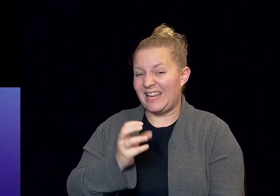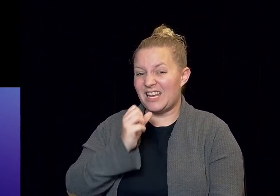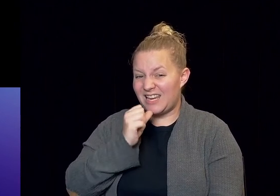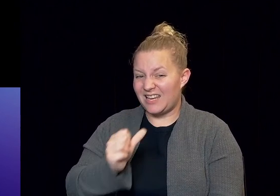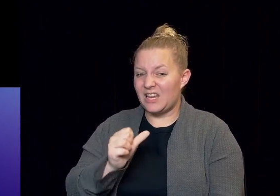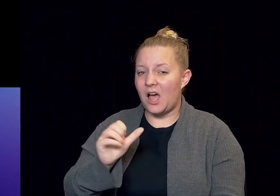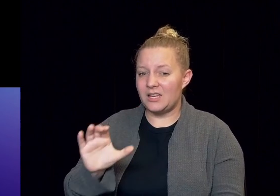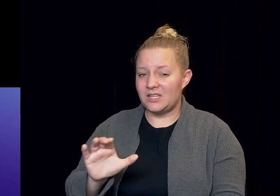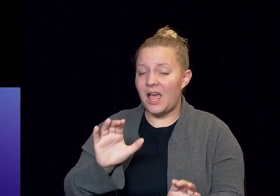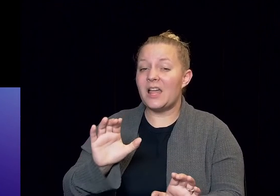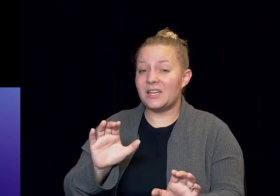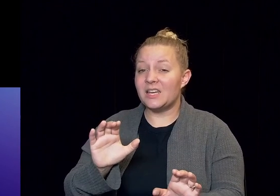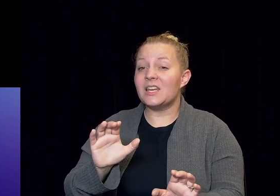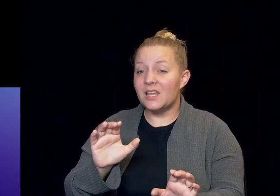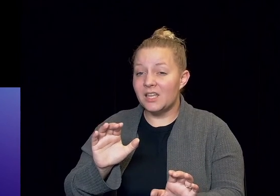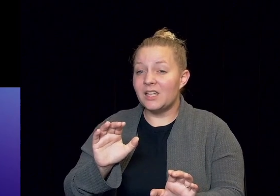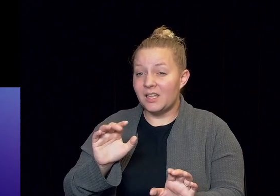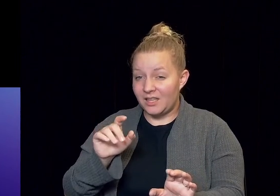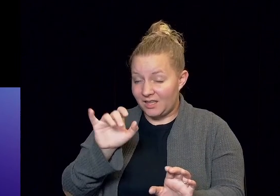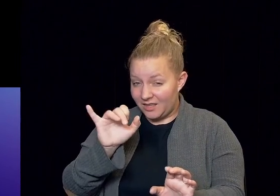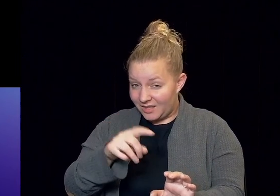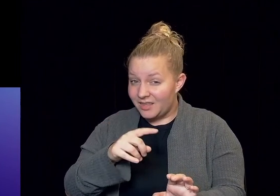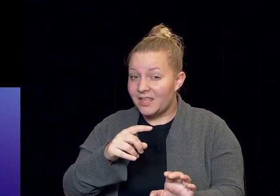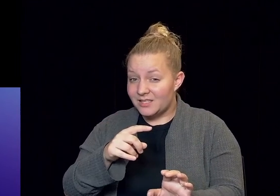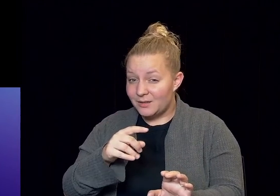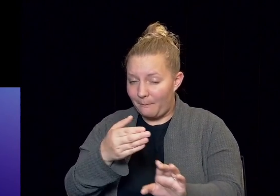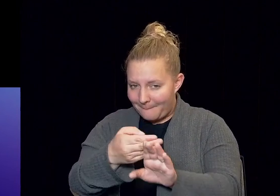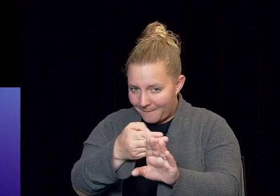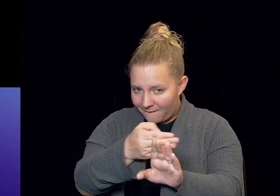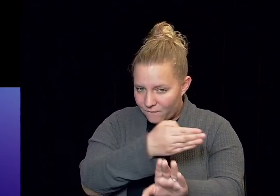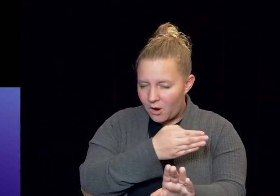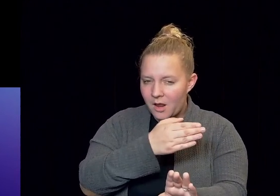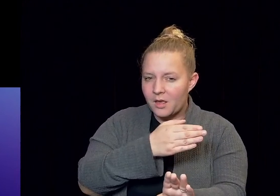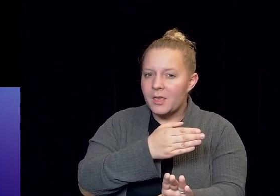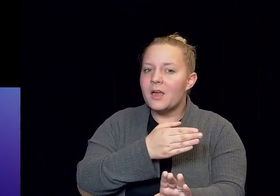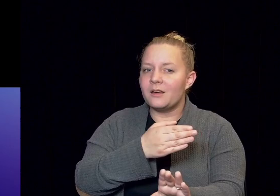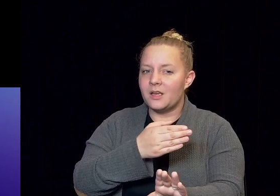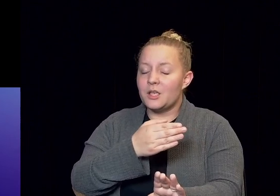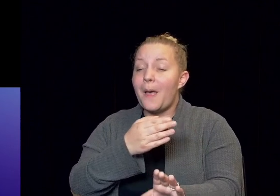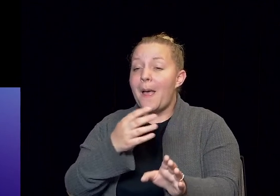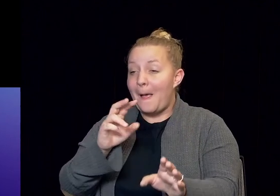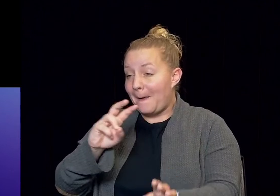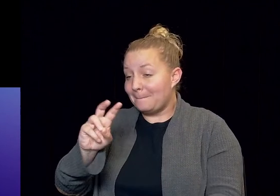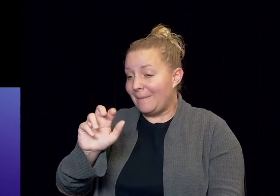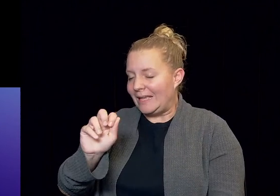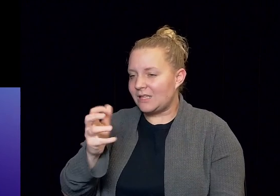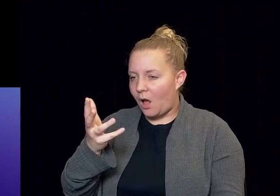for this notes. So please, because pizza! Duh! I want you to draw me a slice of pizza somewhere.